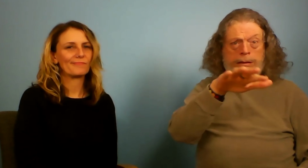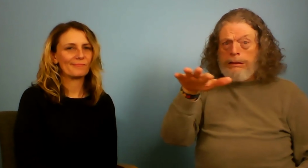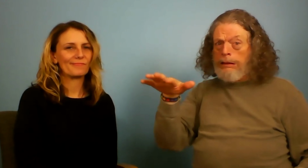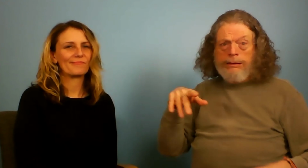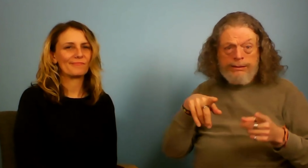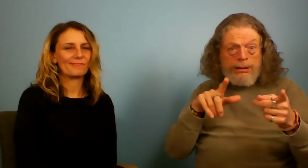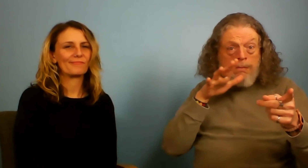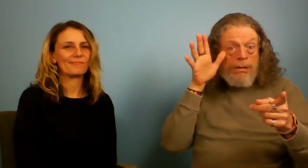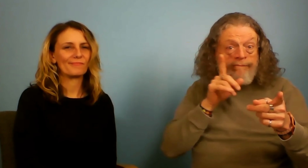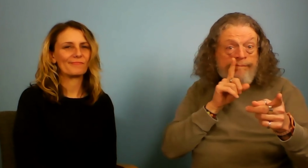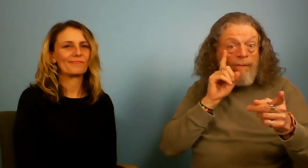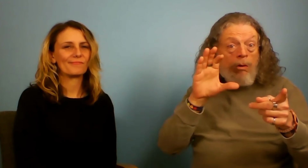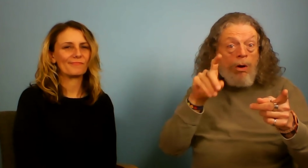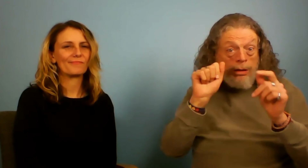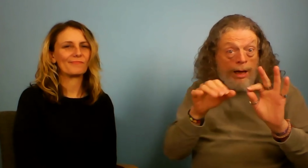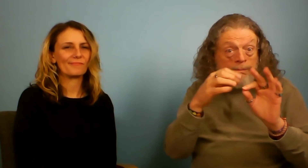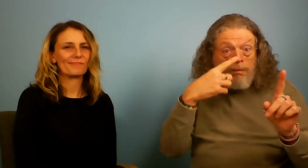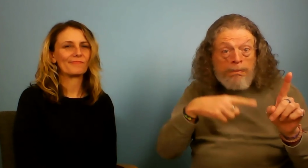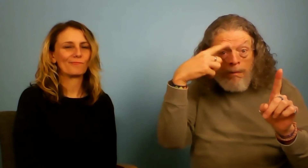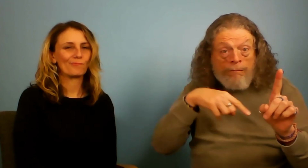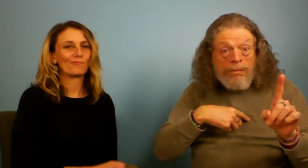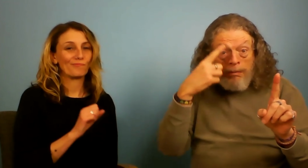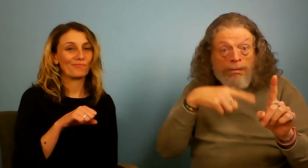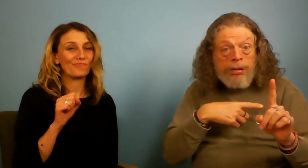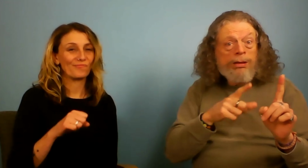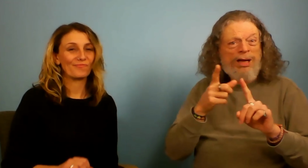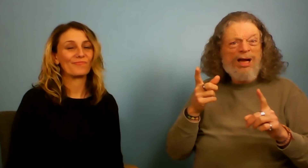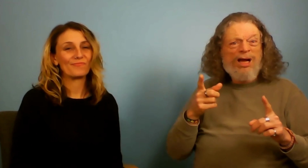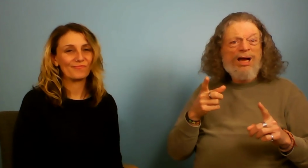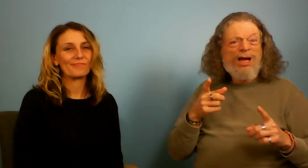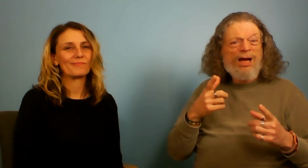You would have to ask..."You have deaf parents?" "You are a CODA?" "Would you mind doing this for me?" "...would you do this for me?"